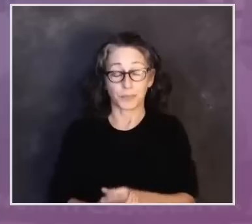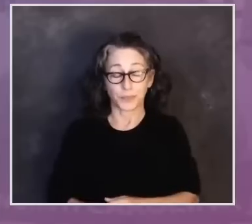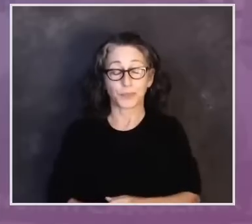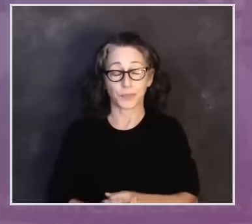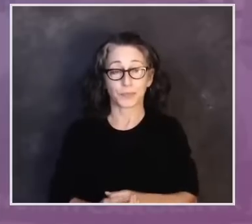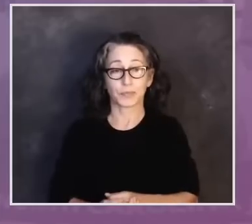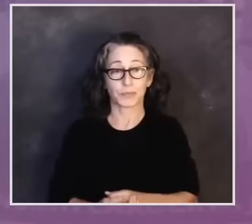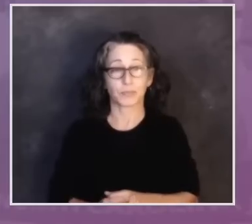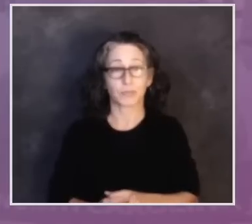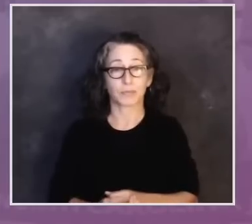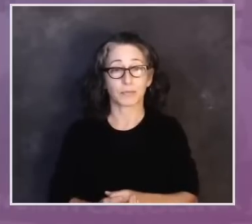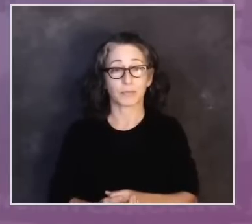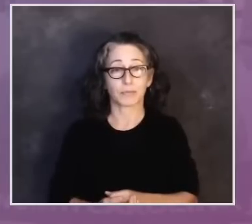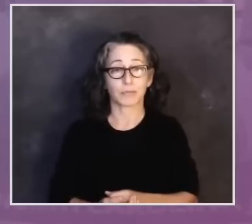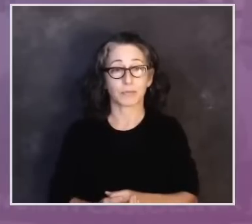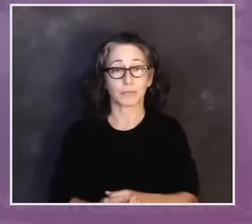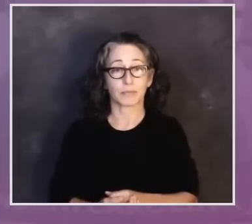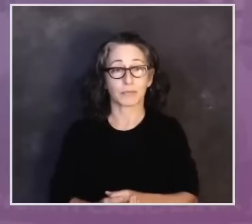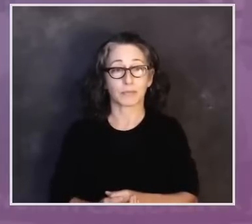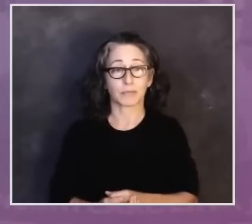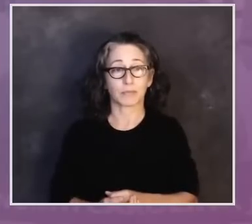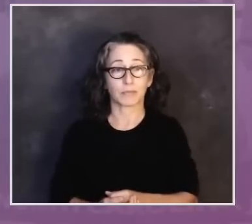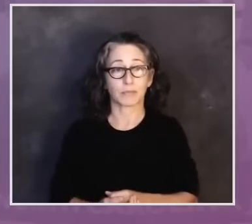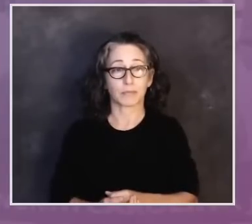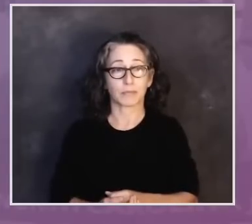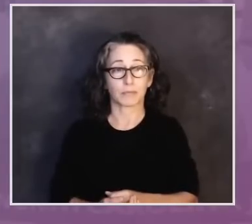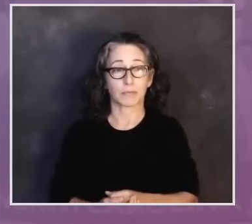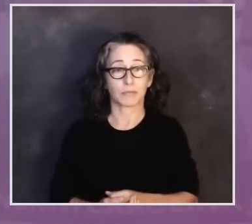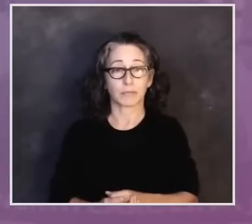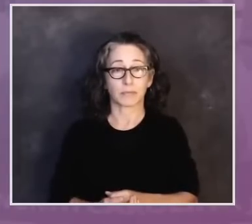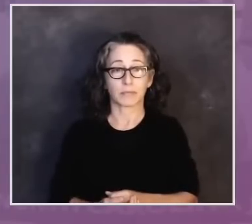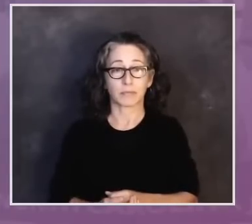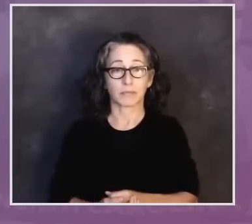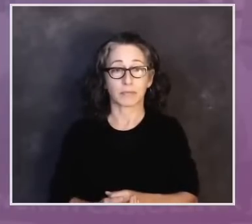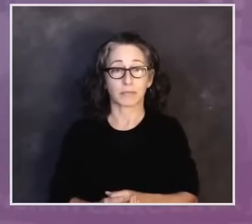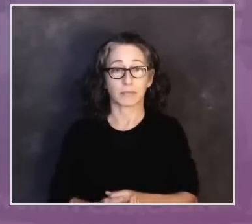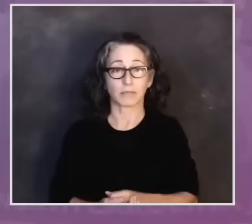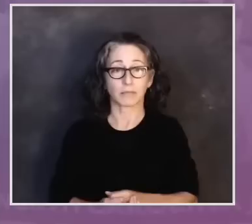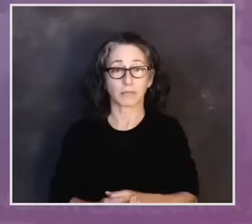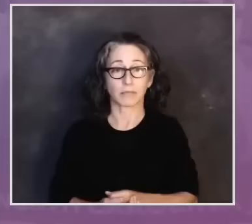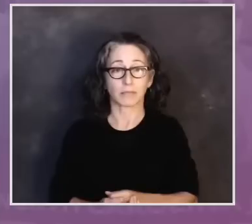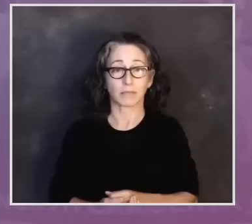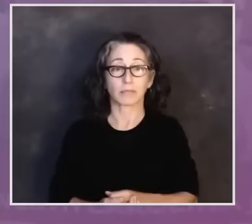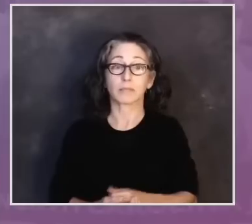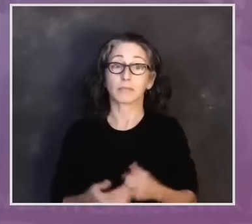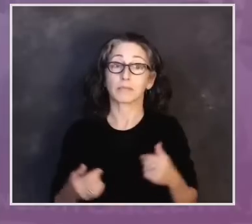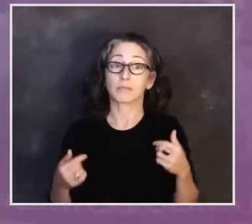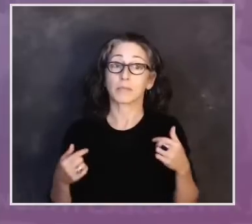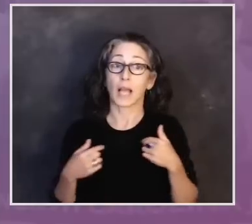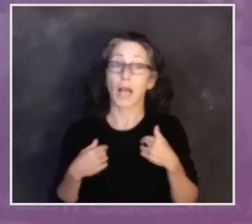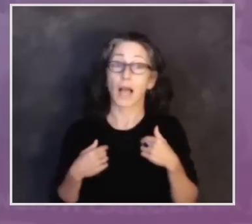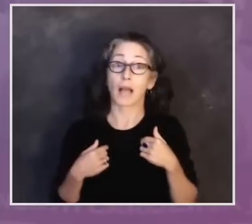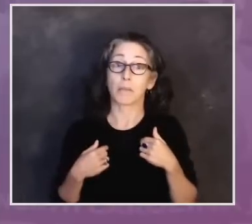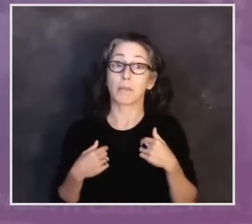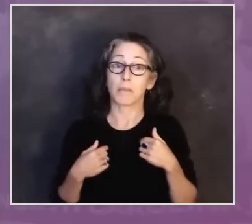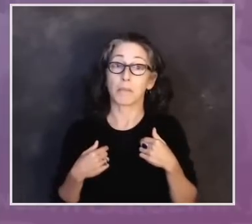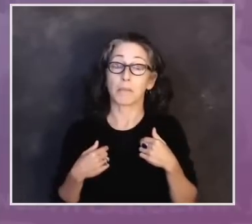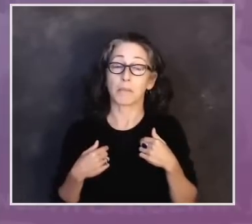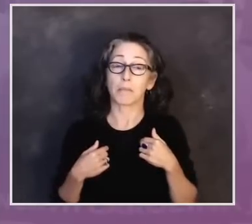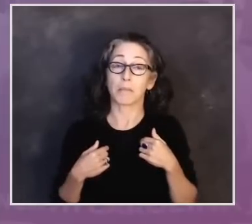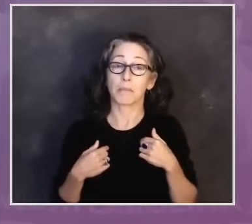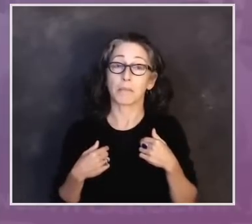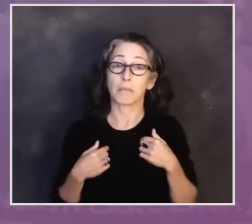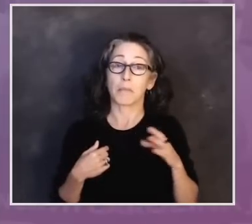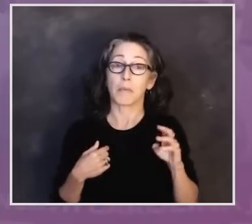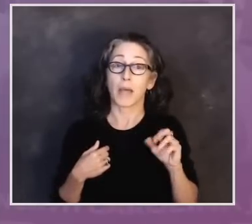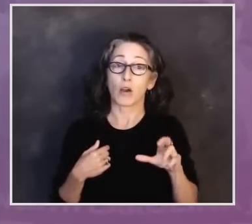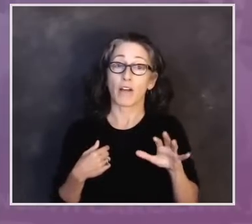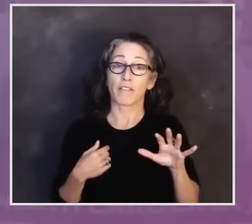UNITED STATES.